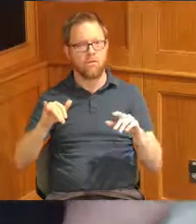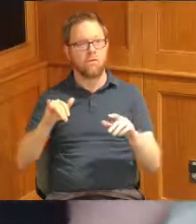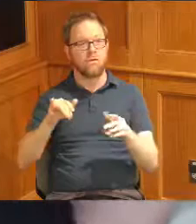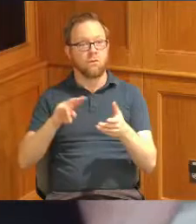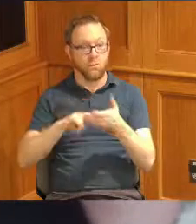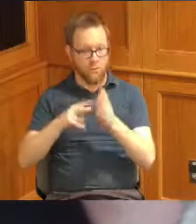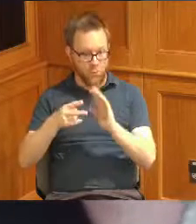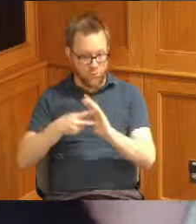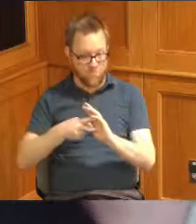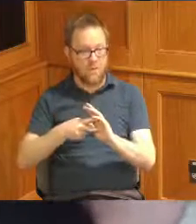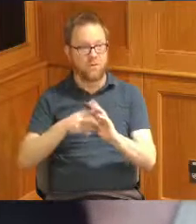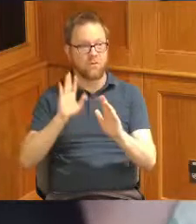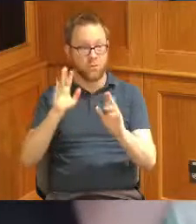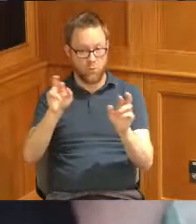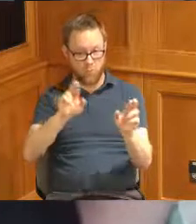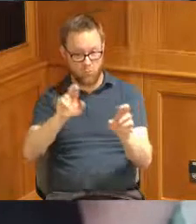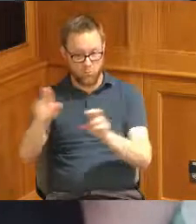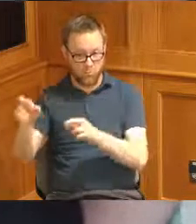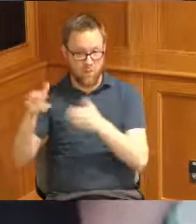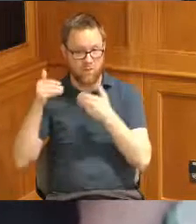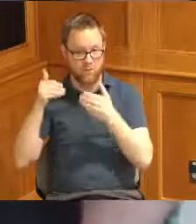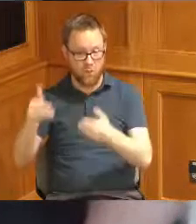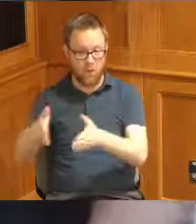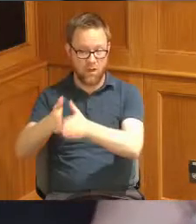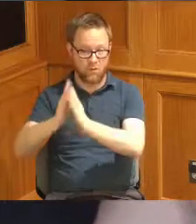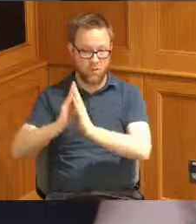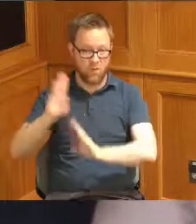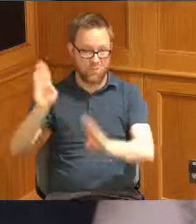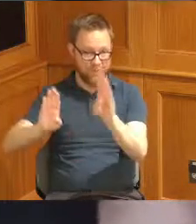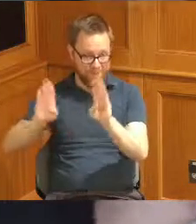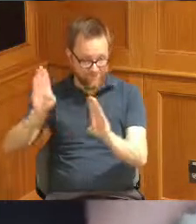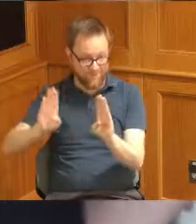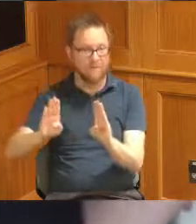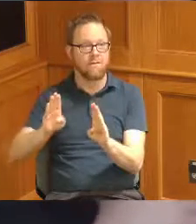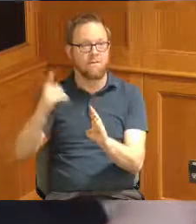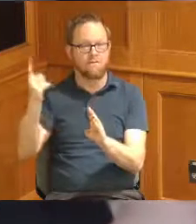position to a point where we can actually put out a bid for someone to come in and start that